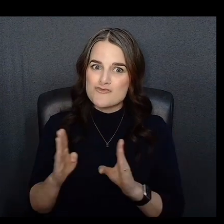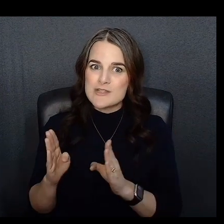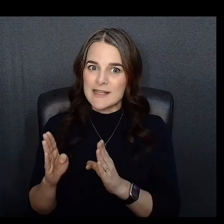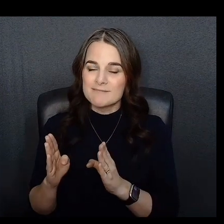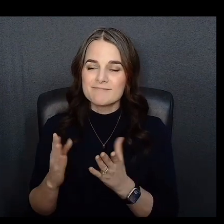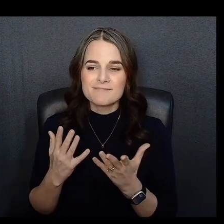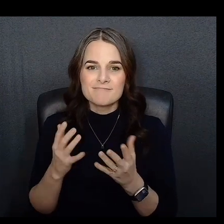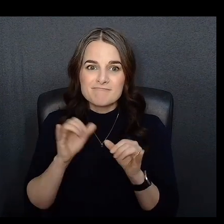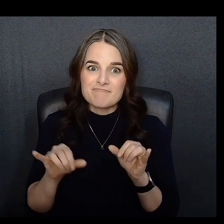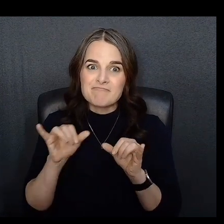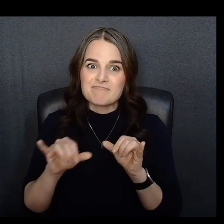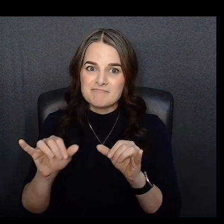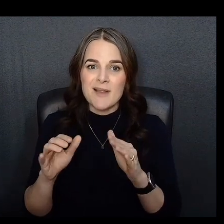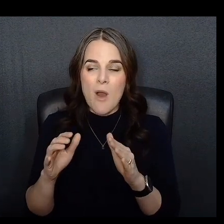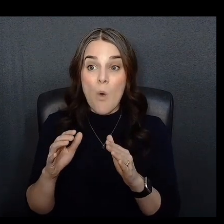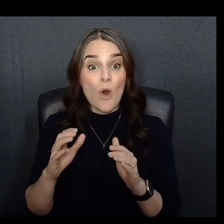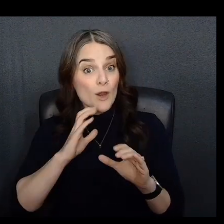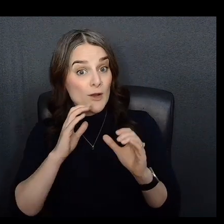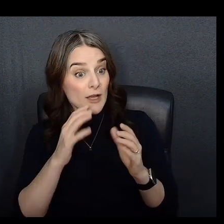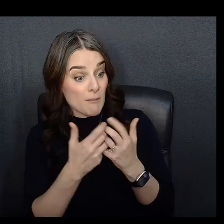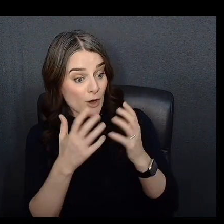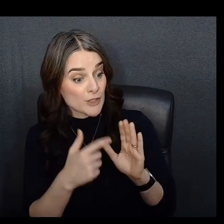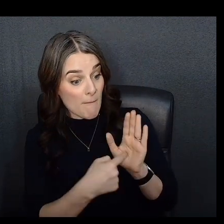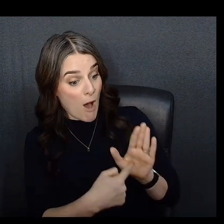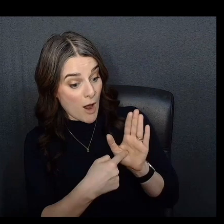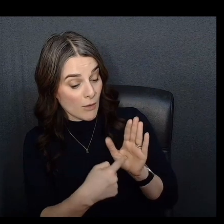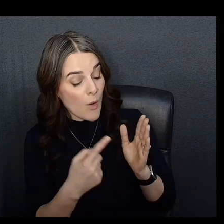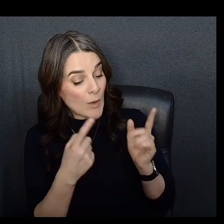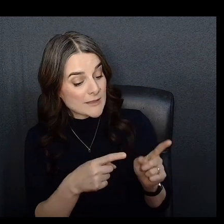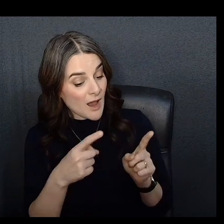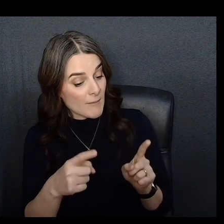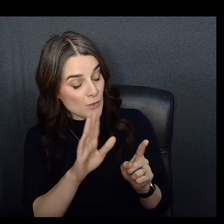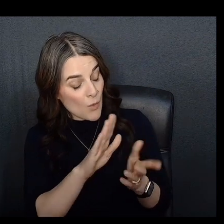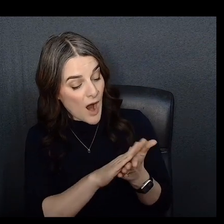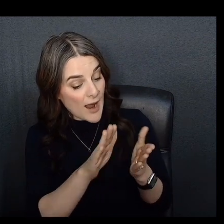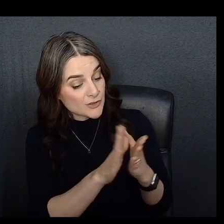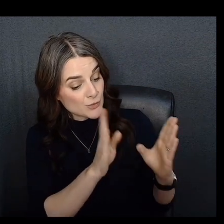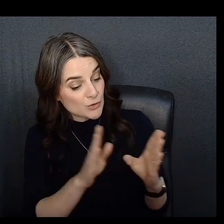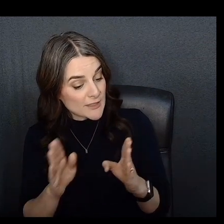to model what's about to happen in the hygiene routine. Is also really important, so then it's not